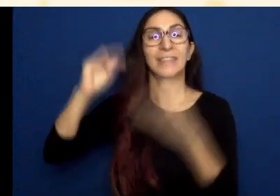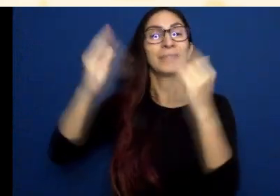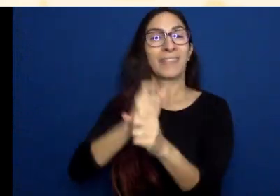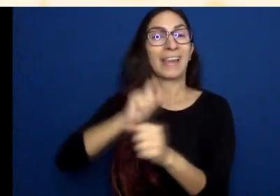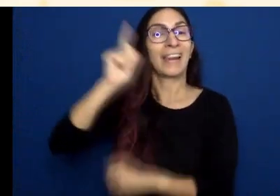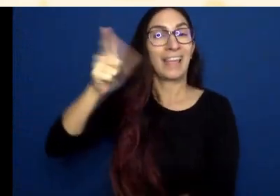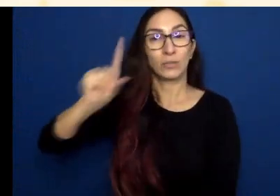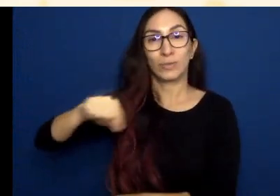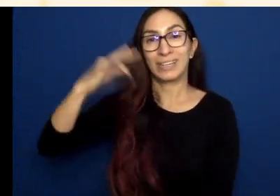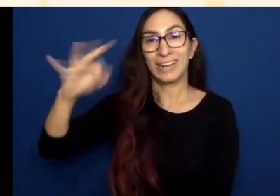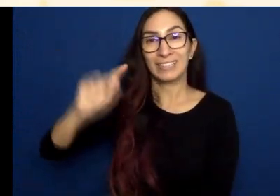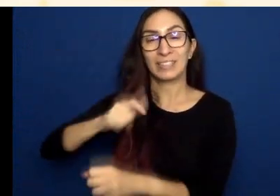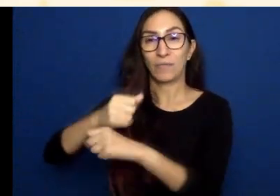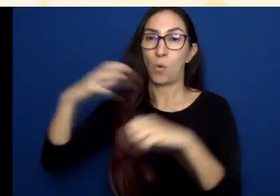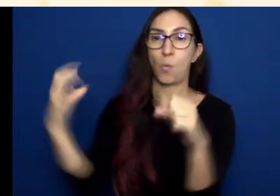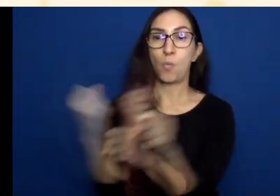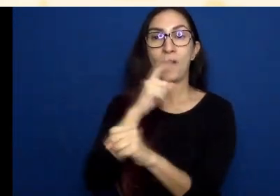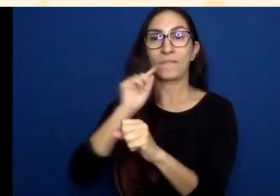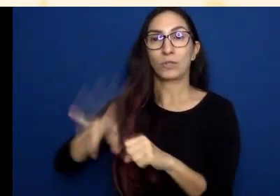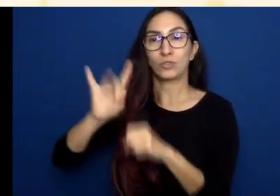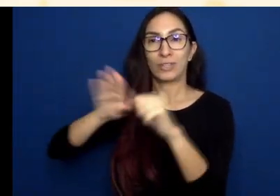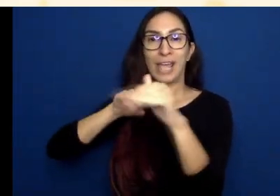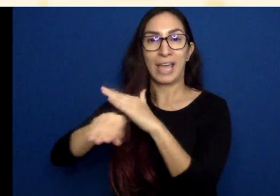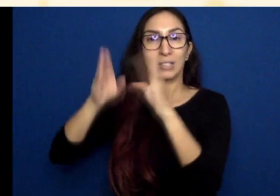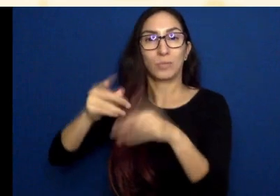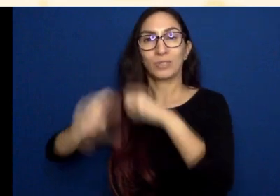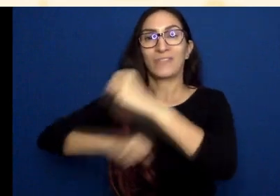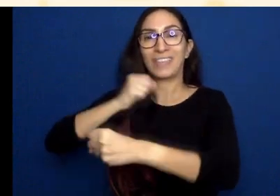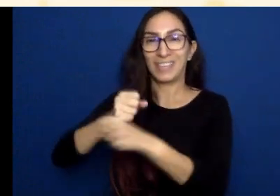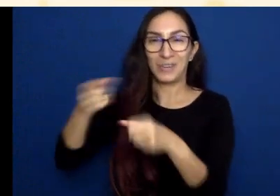Gian speaks at both web and accessibility conference around the world.